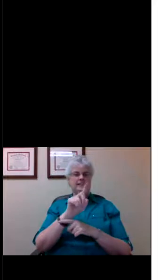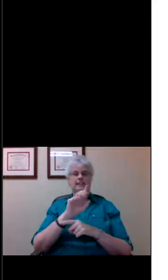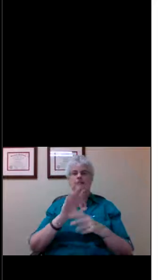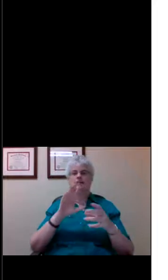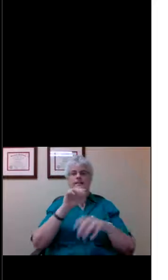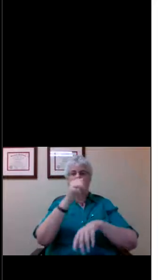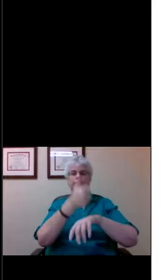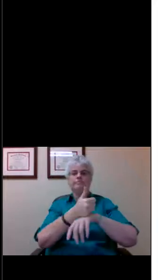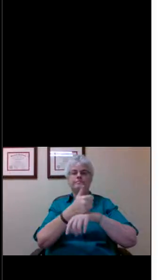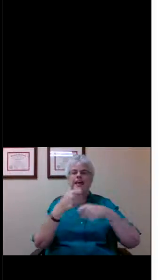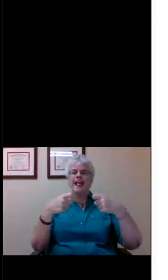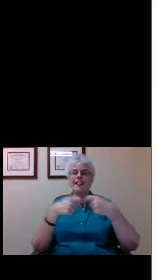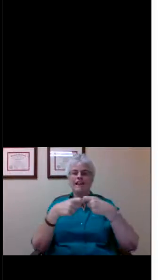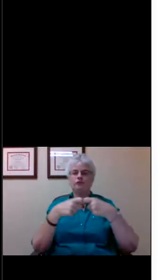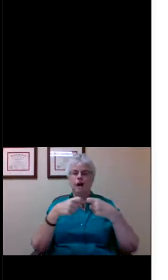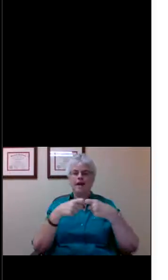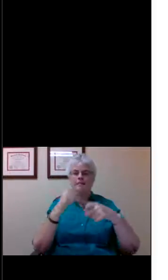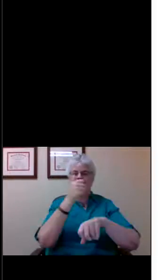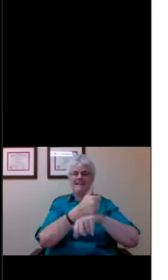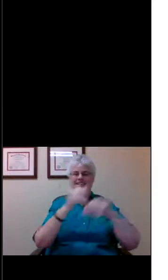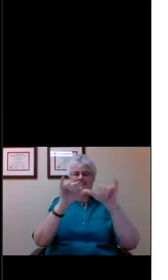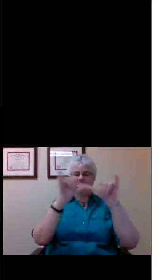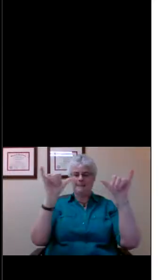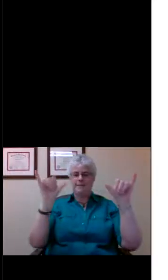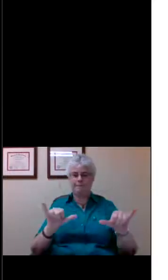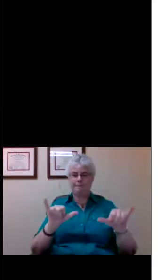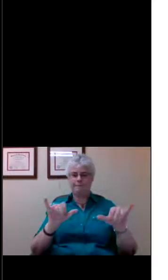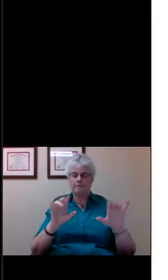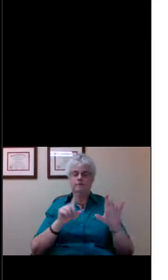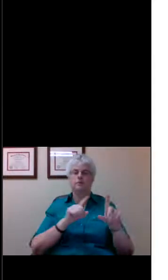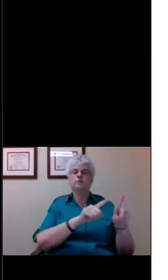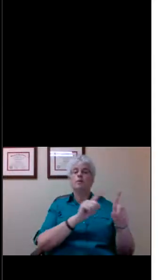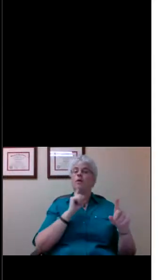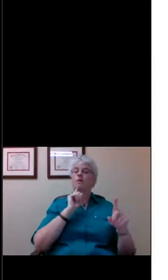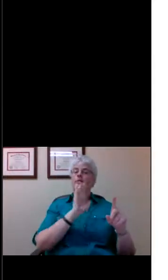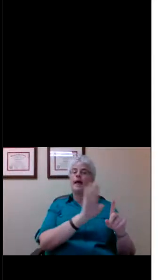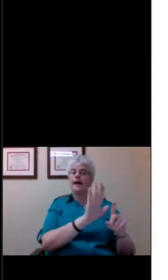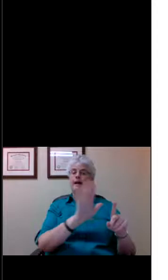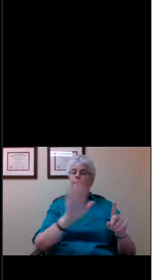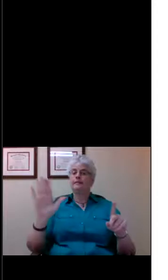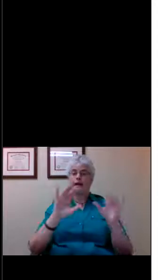reports at ISD were electronic-based, so they had an electronically-based system.